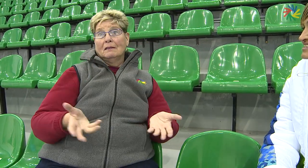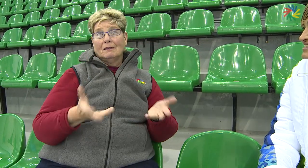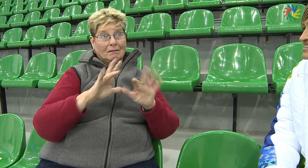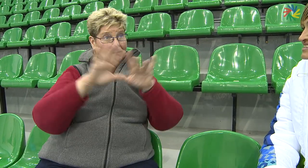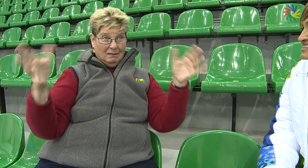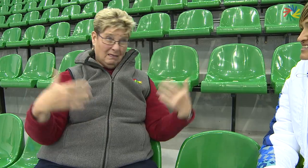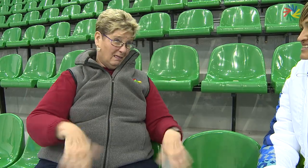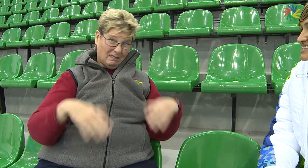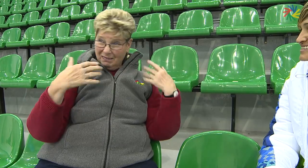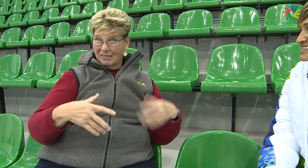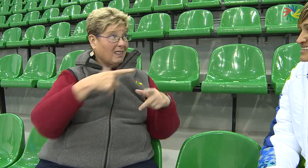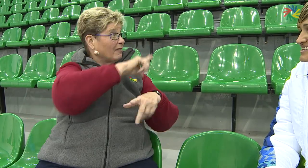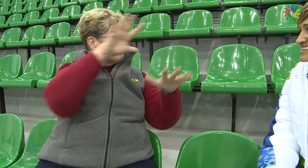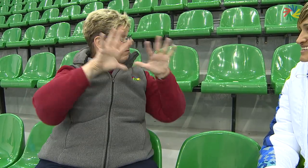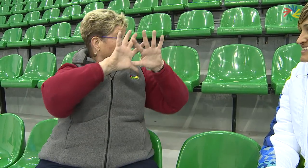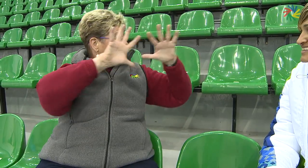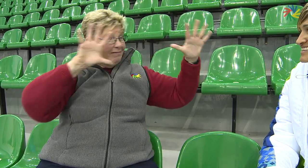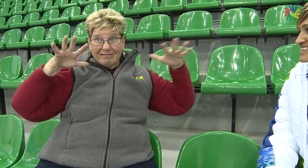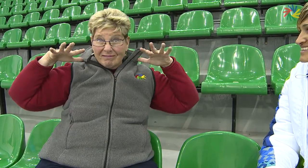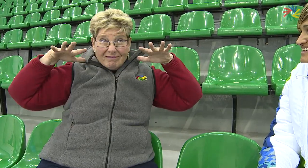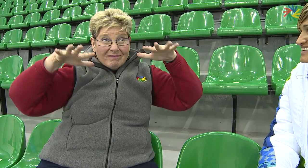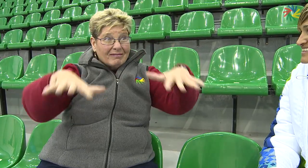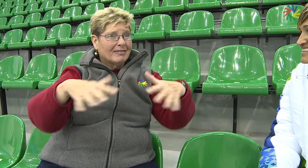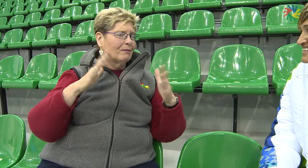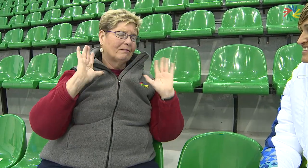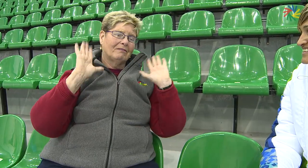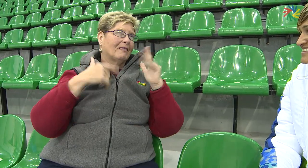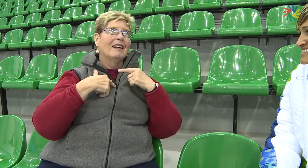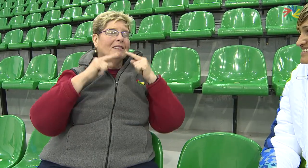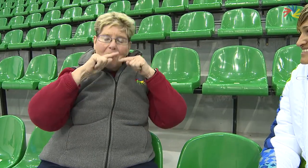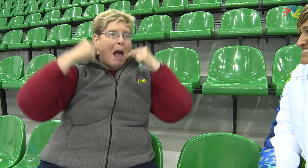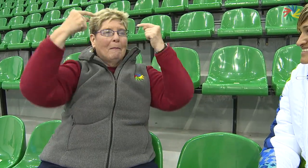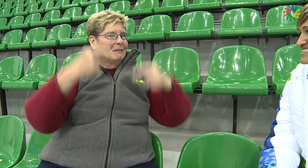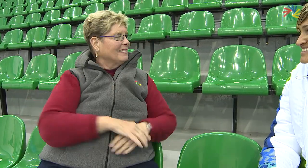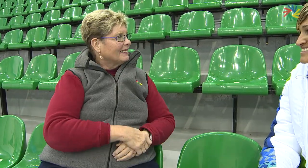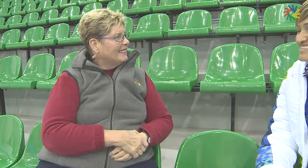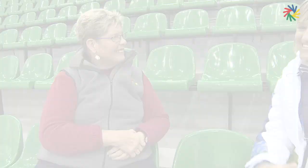Overall, the turnout has been great, the venues, the fans, and participants, everything. Wow, I’m so happy!